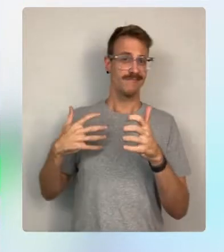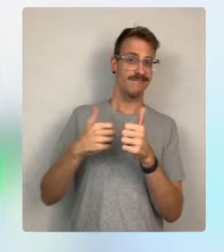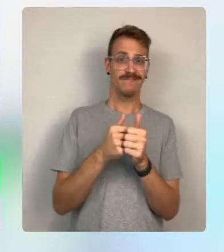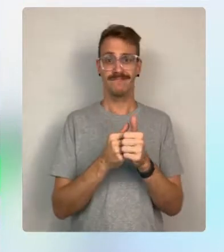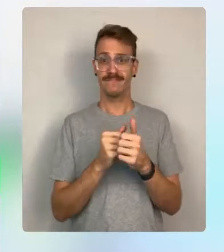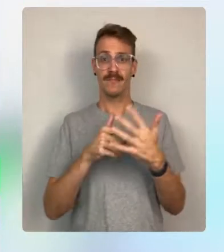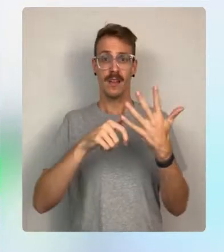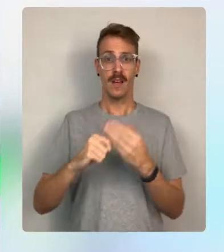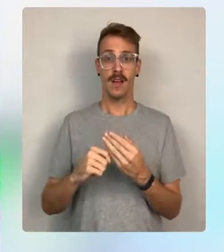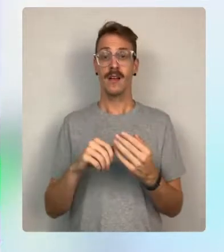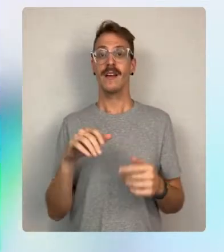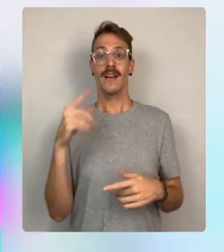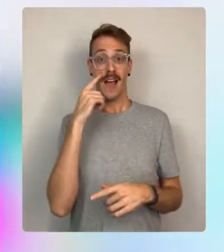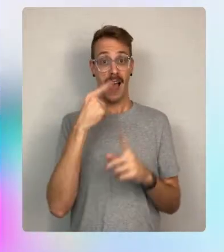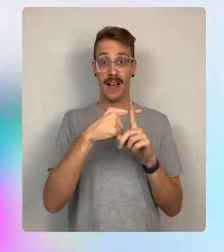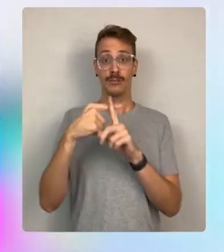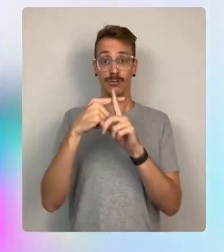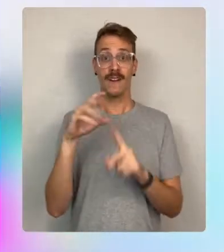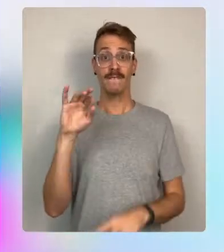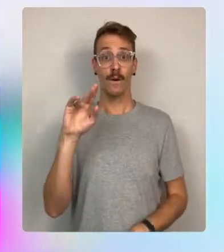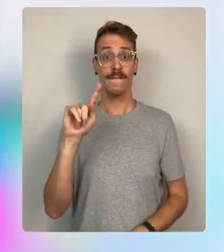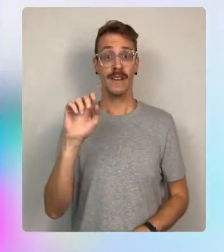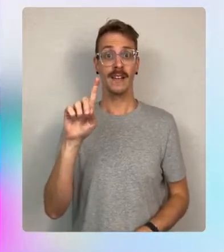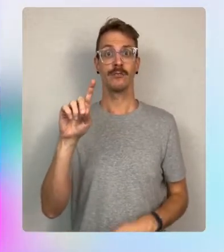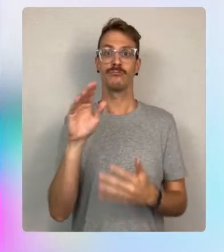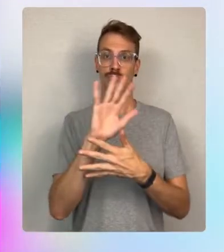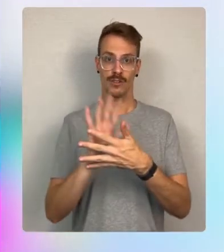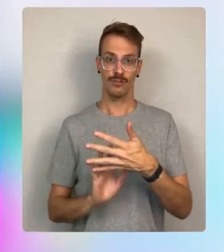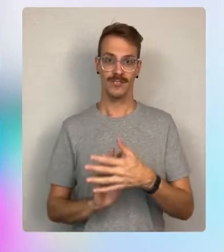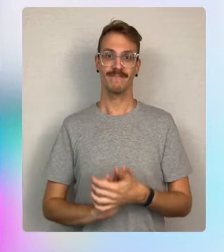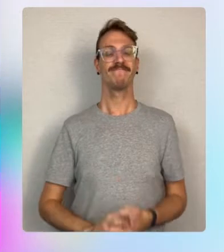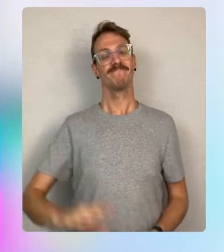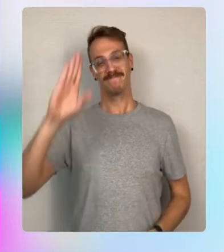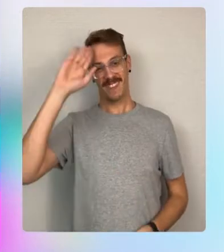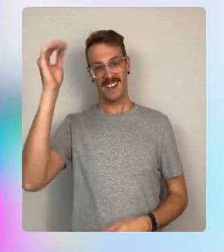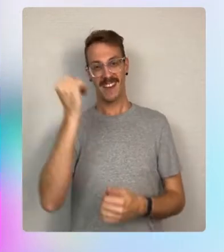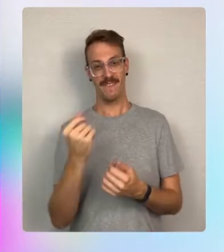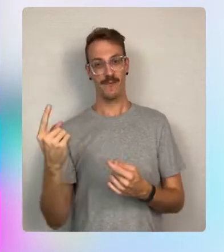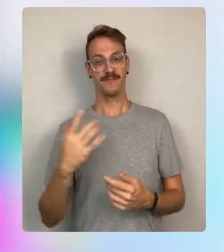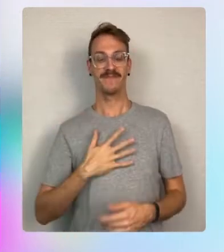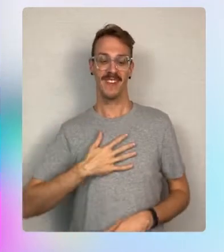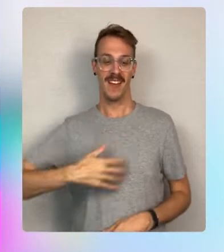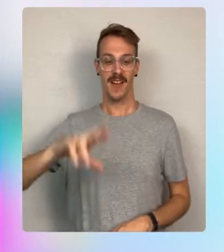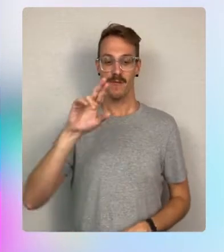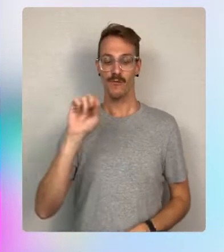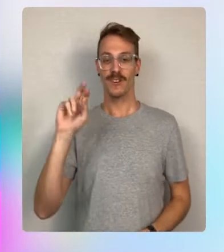Eye Tracked Foveated Rendering. Hi, everyone. I'm Ross Ning